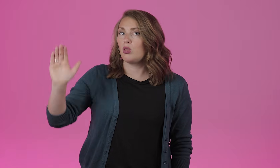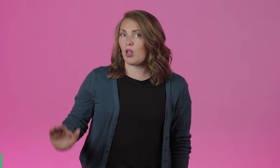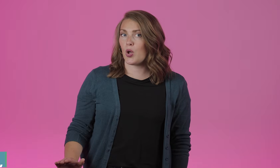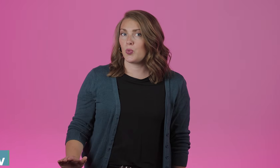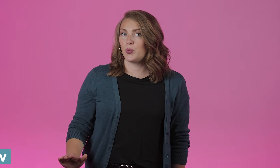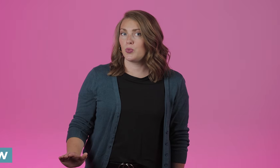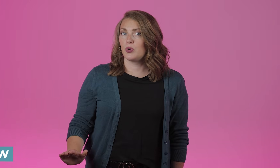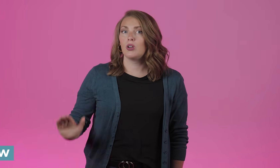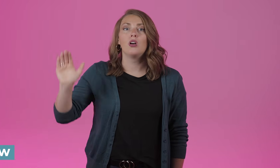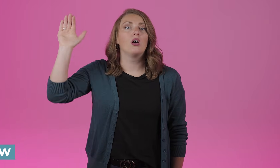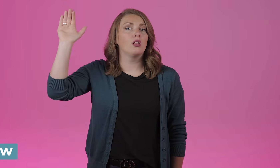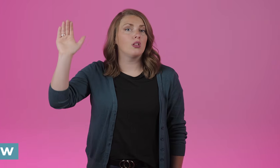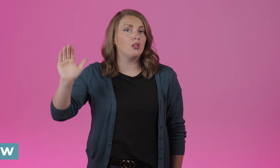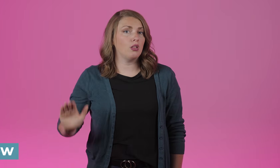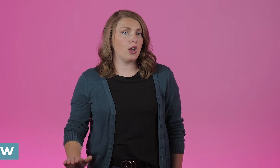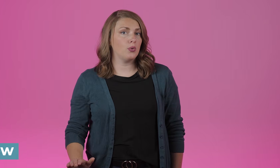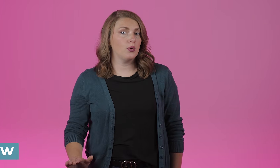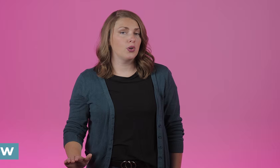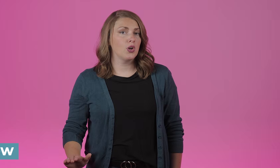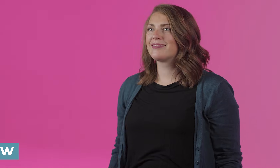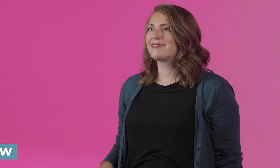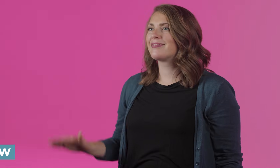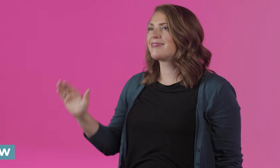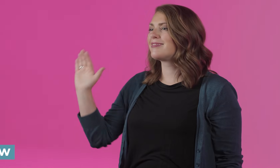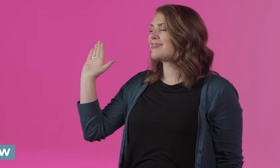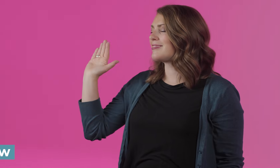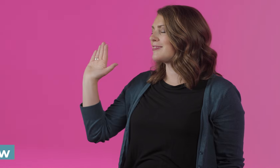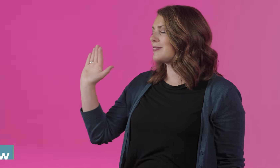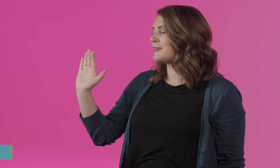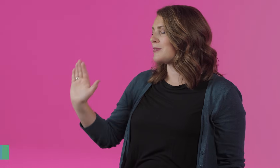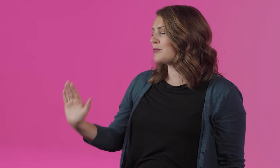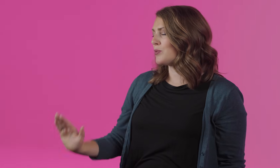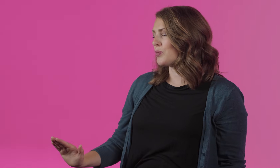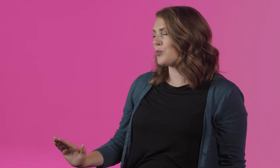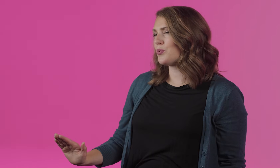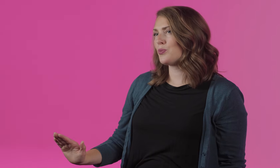Low. Low. Your hand is moving down.